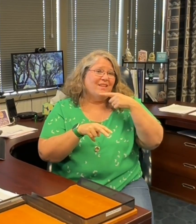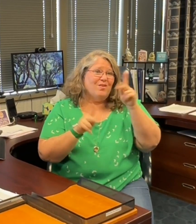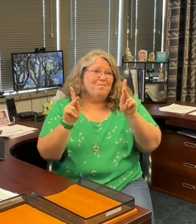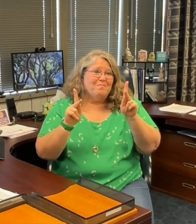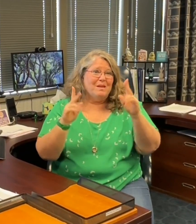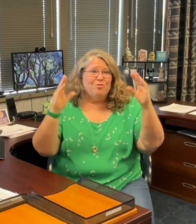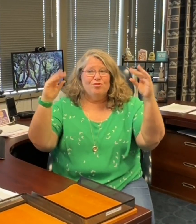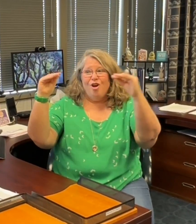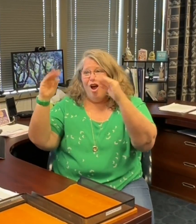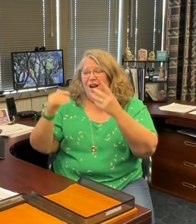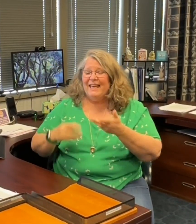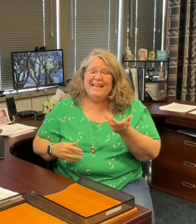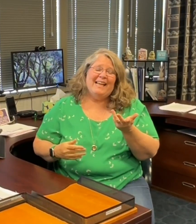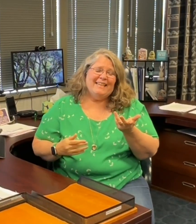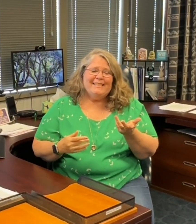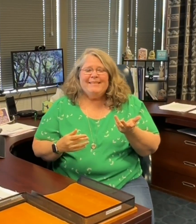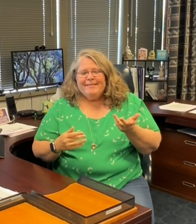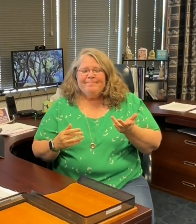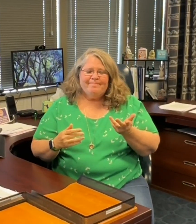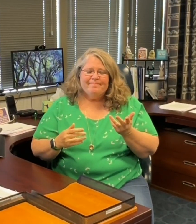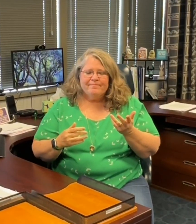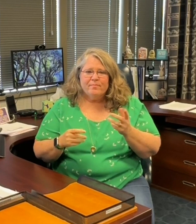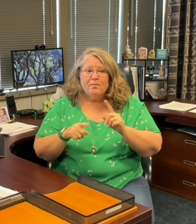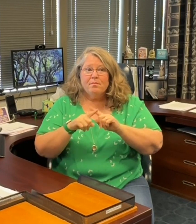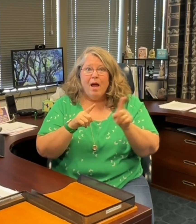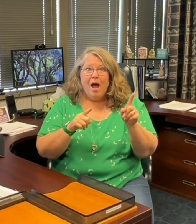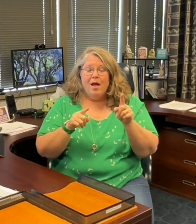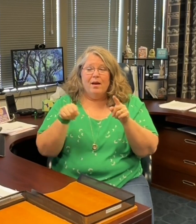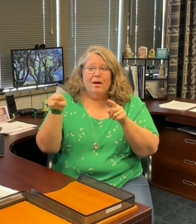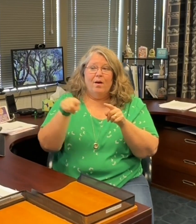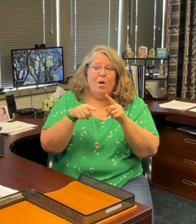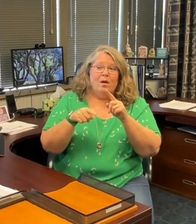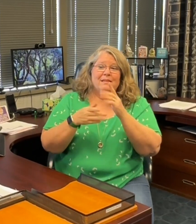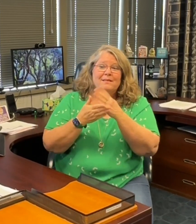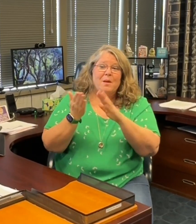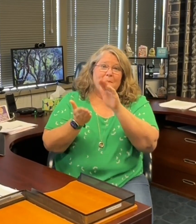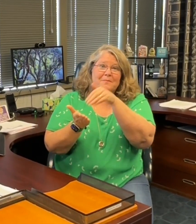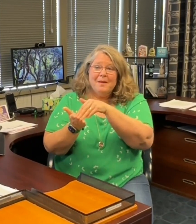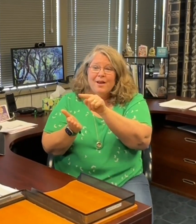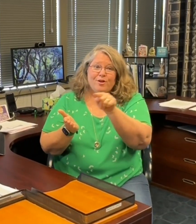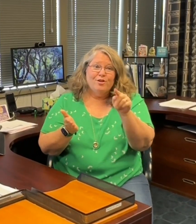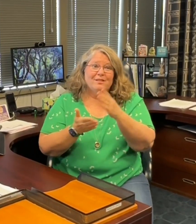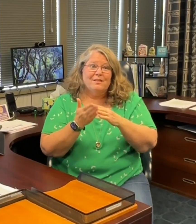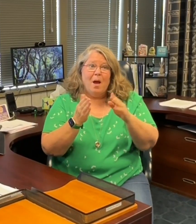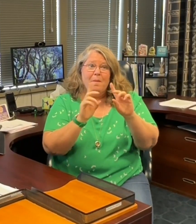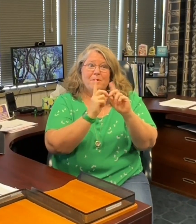they look around they hearing people talking everywhere but then there's some centers out